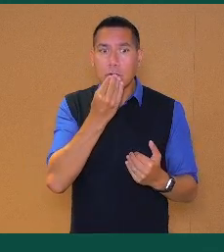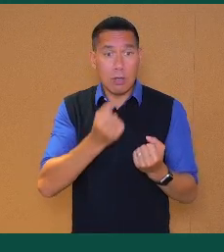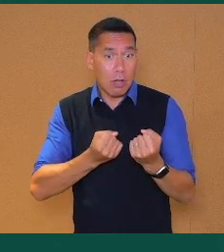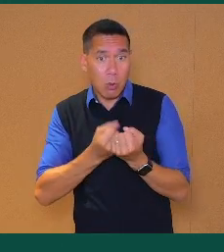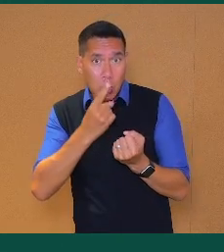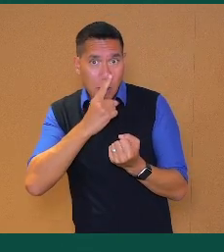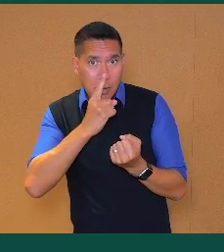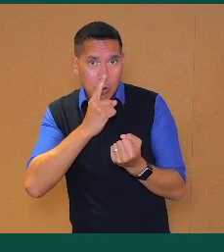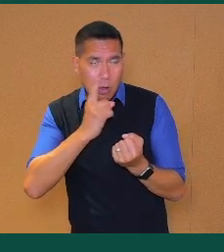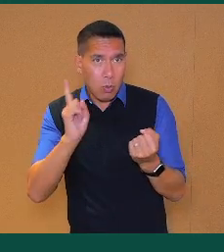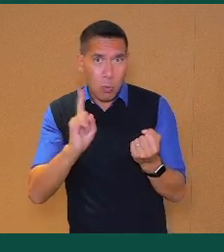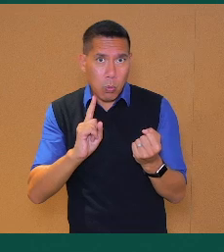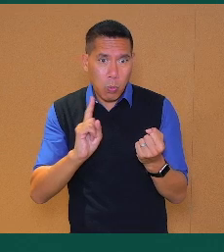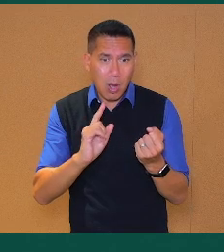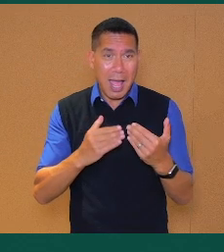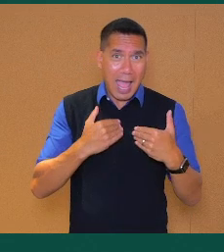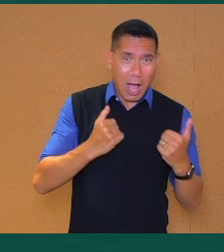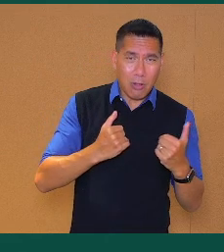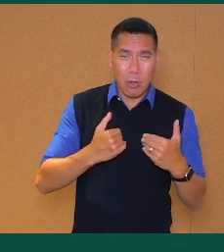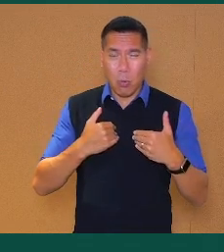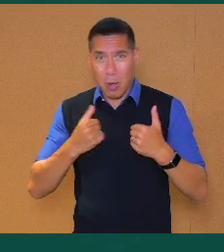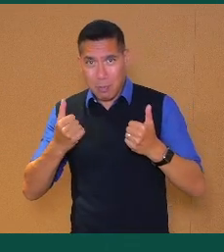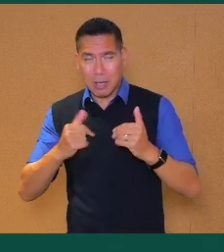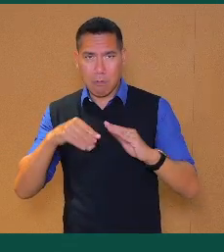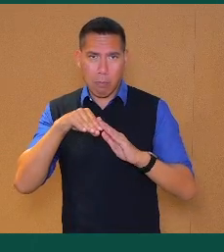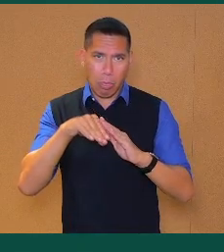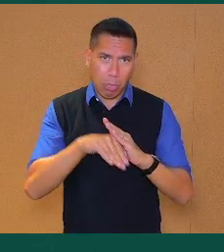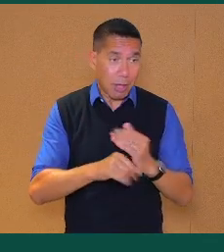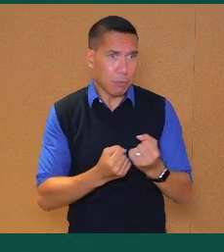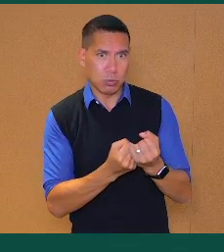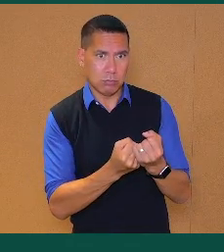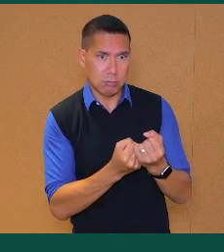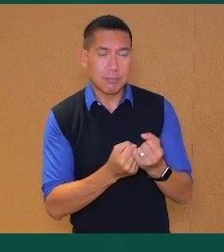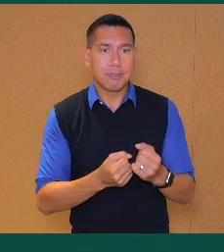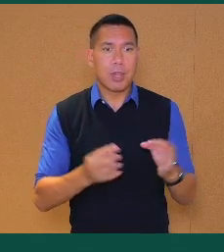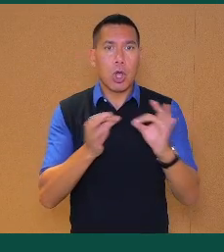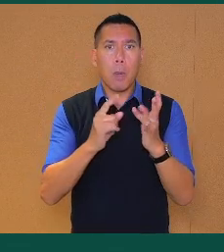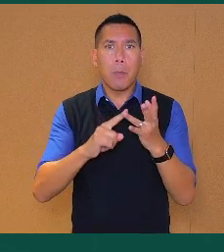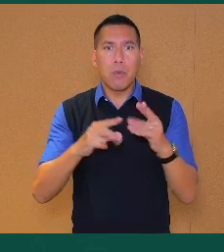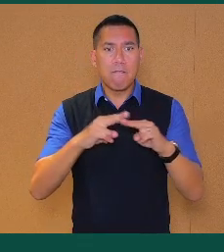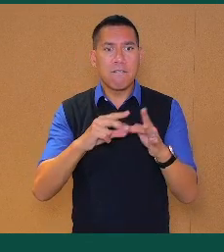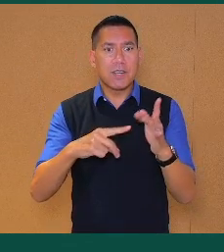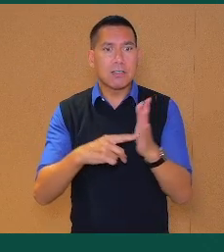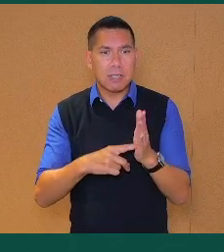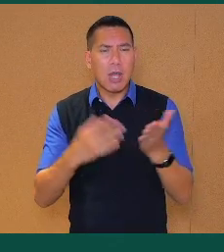and wellbeing. BooFIIT.